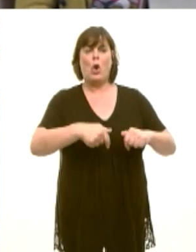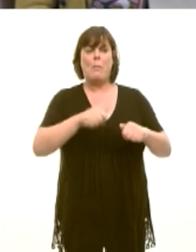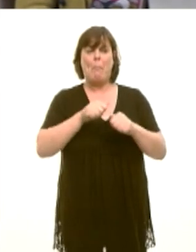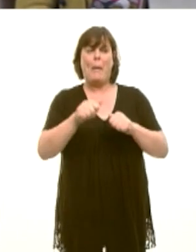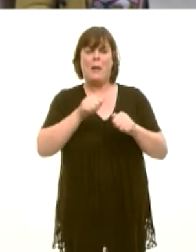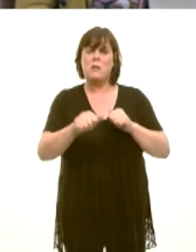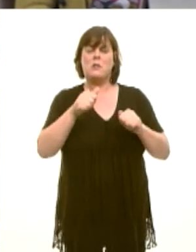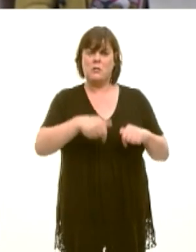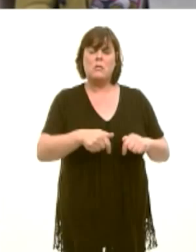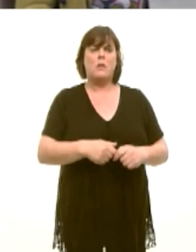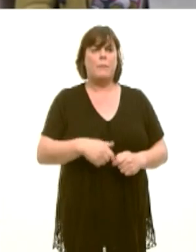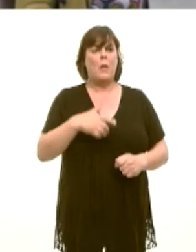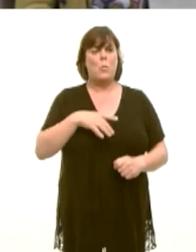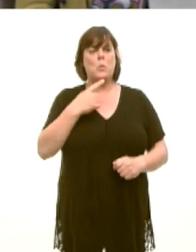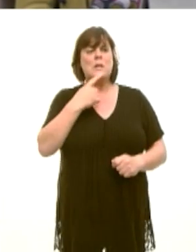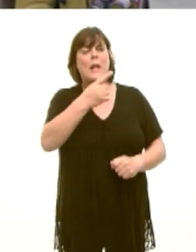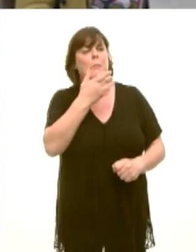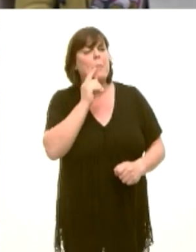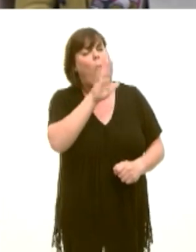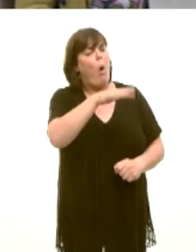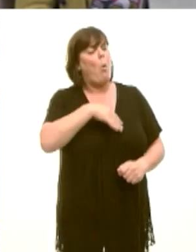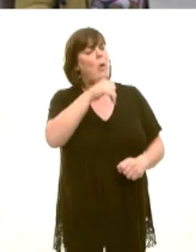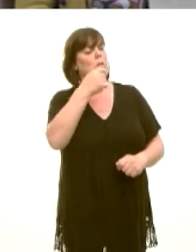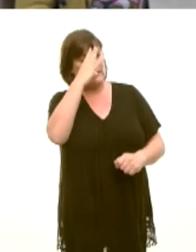to people, ëWeíre going to tell you what's wrong with you, but we ain't going to treat